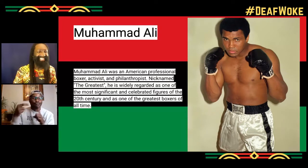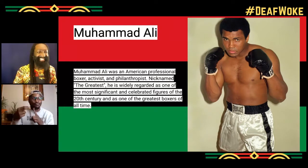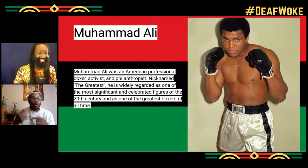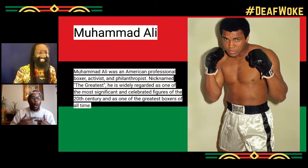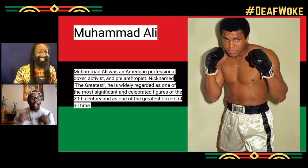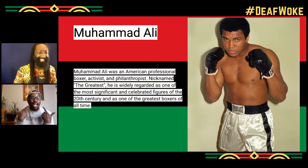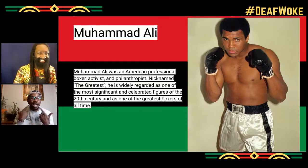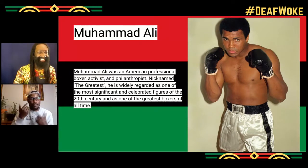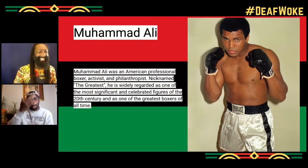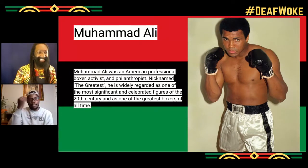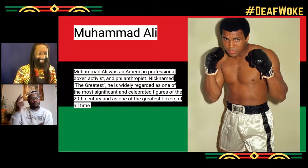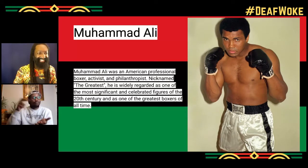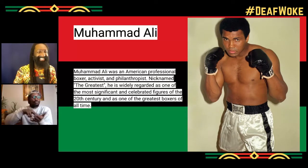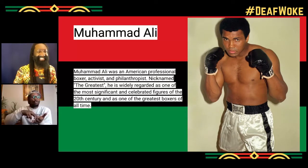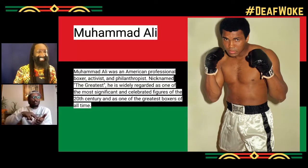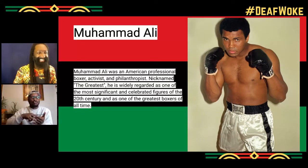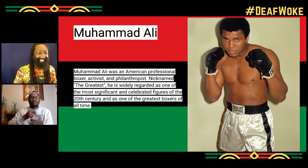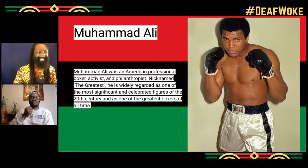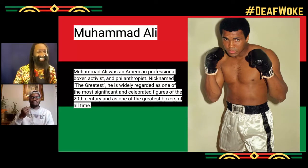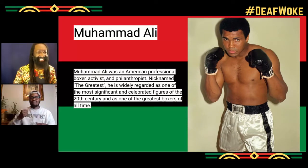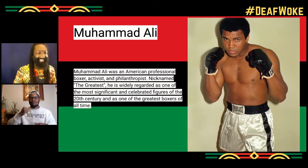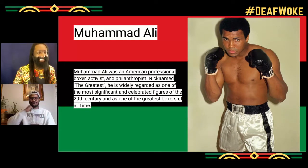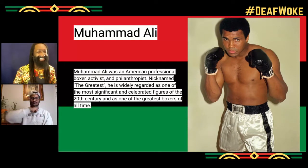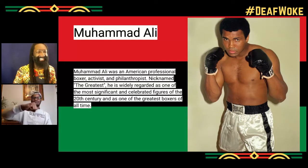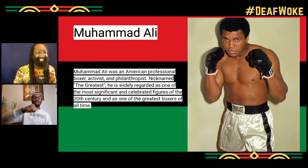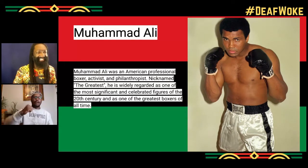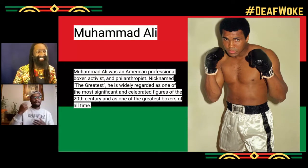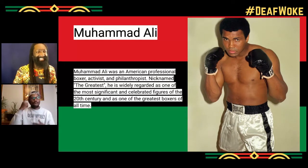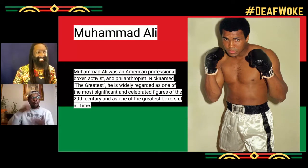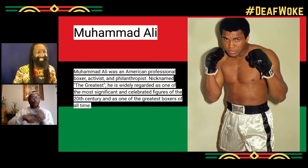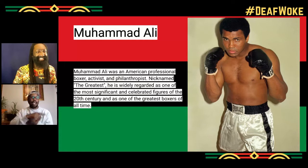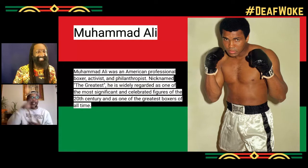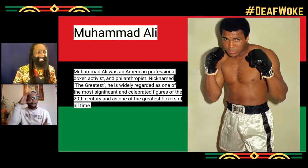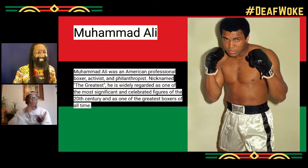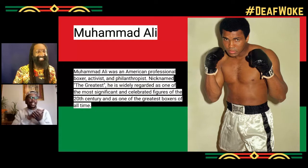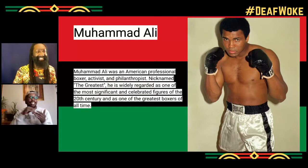I always, I, you know, respect Muhammad Ali's life. Coz he stood up for something,